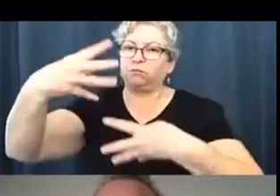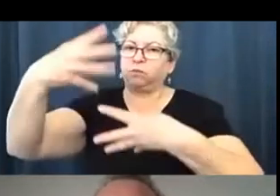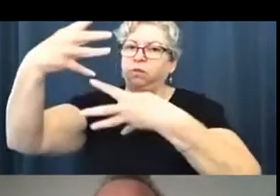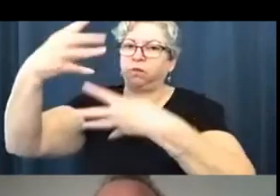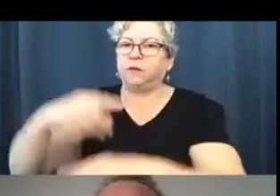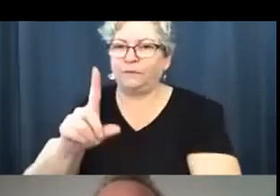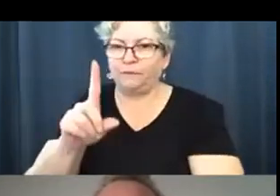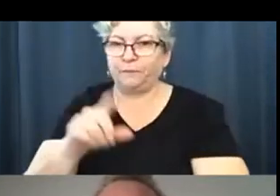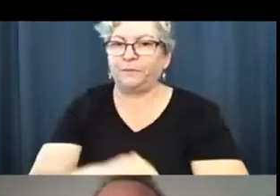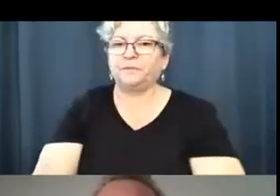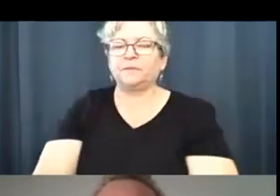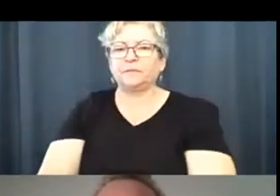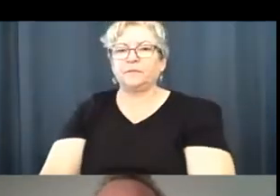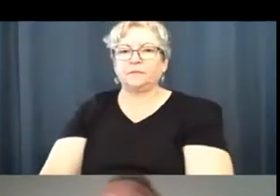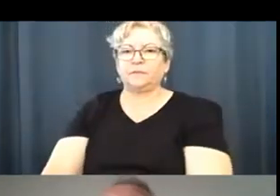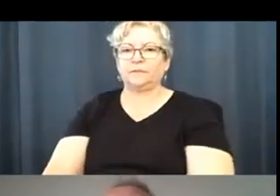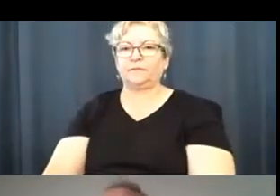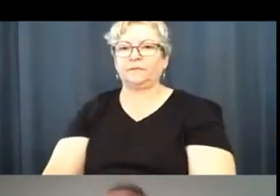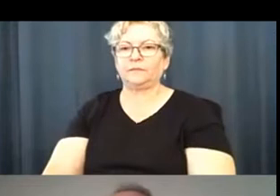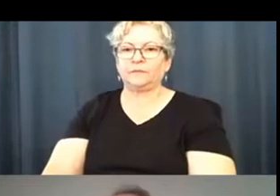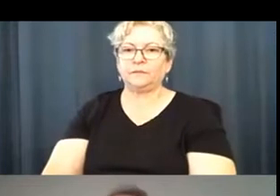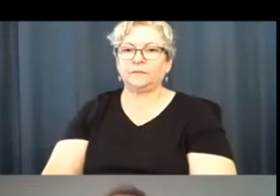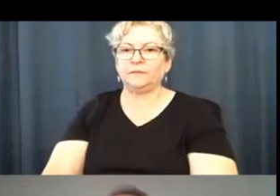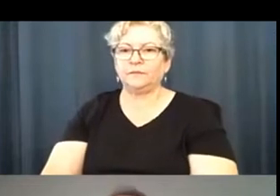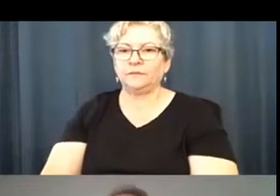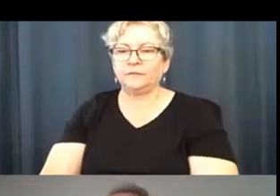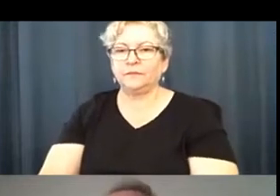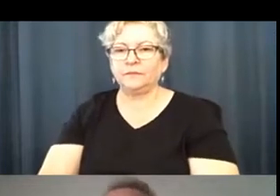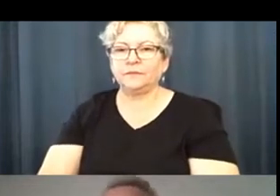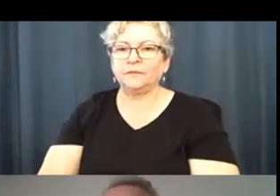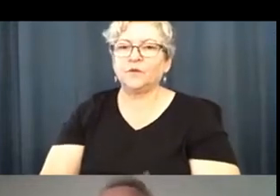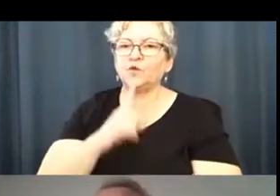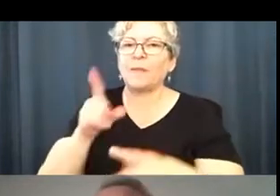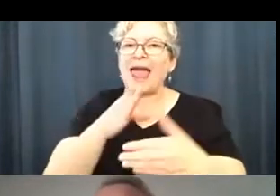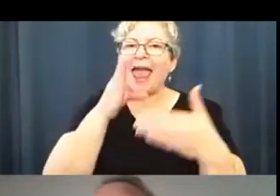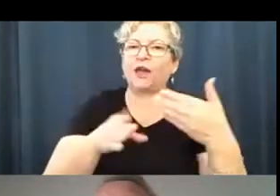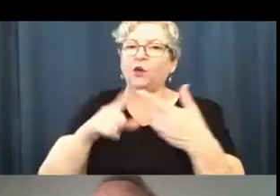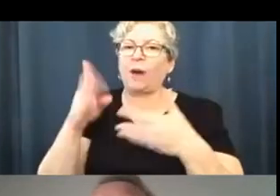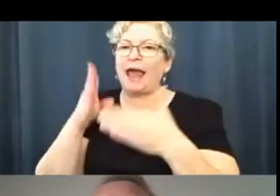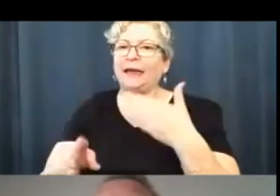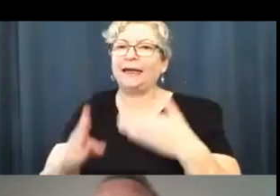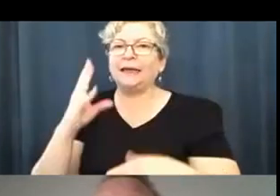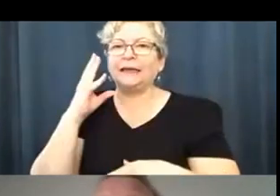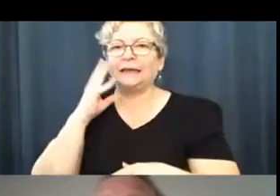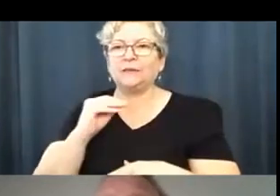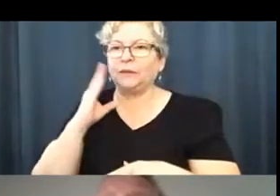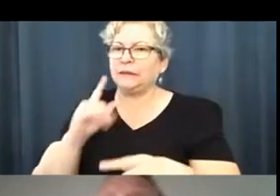Okay, all right. All right, what was saying the end-to-end experience for people with disabilities is very different for everybody.